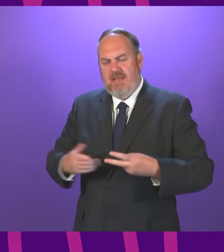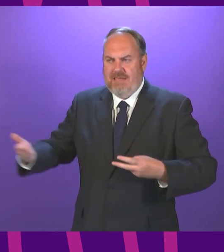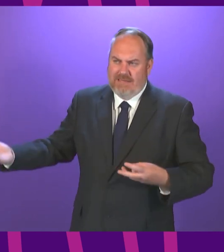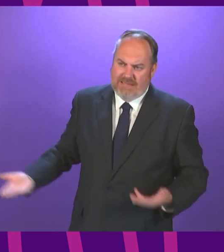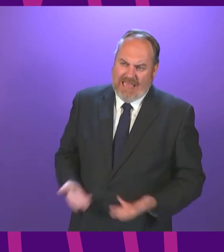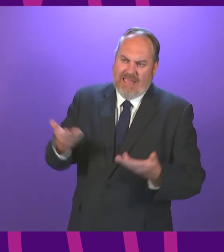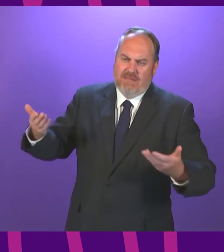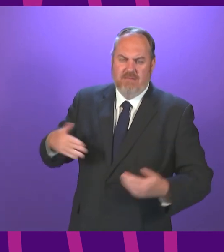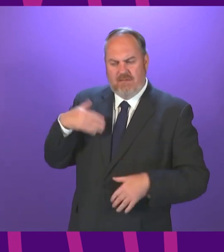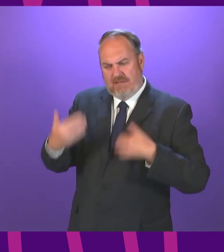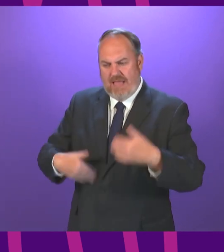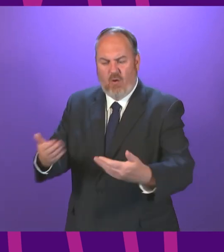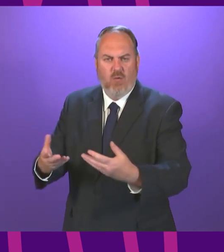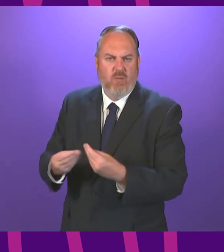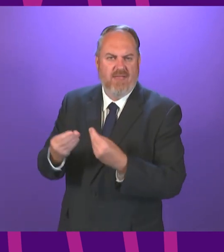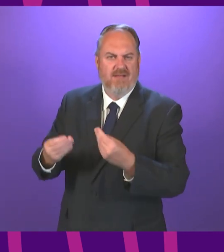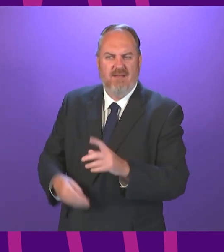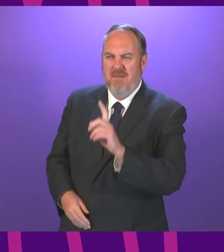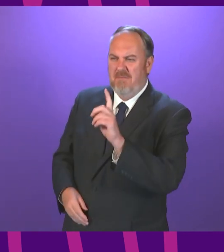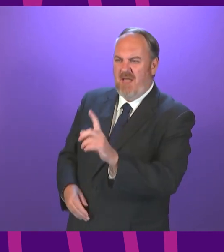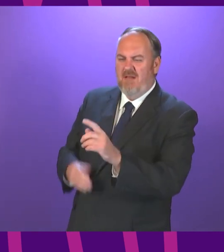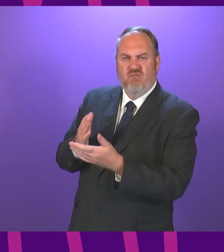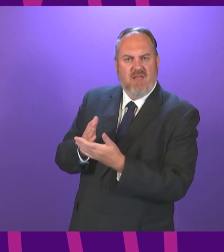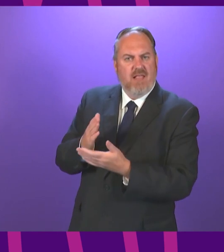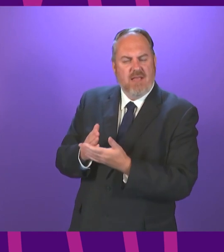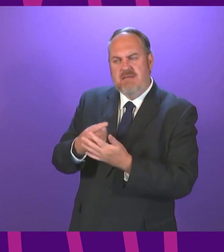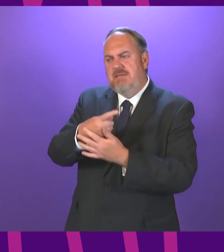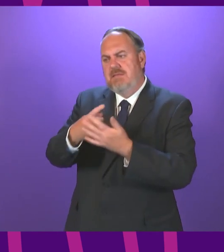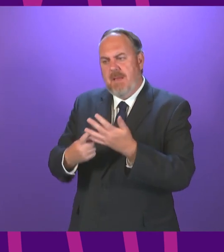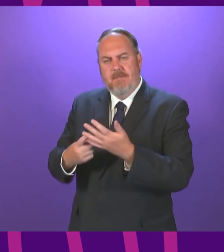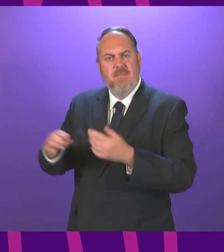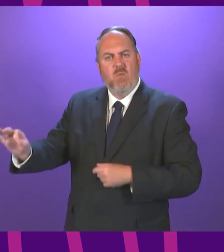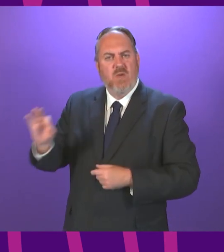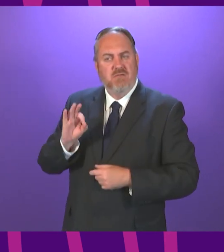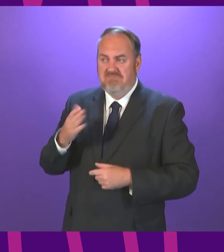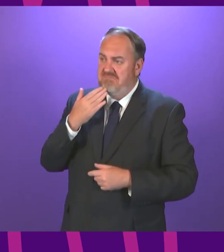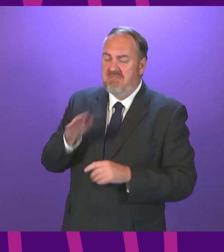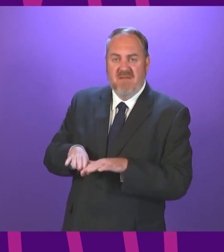and at the same time they raise legitimate questions about what will be the exacerbated